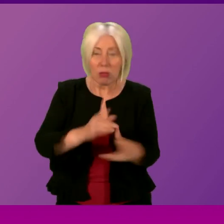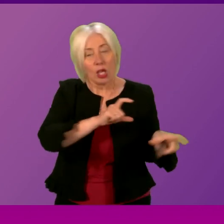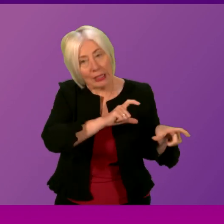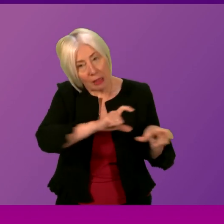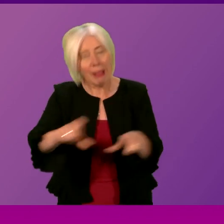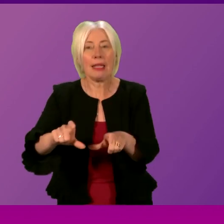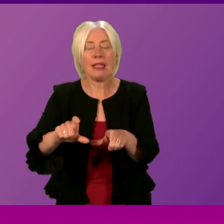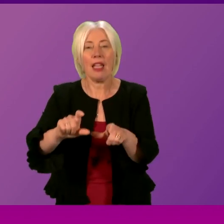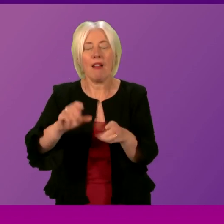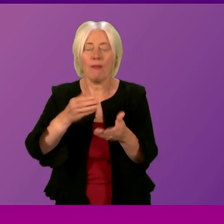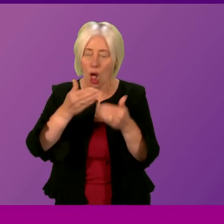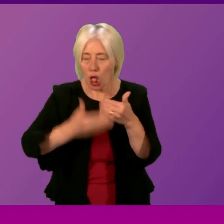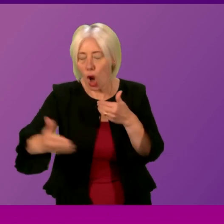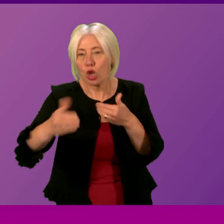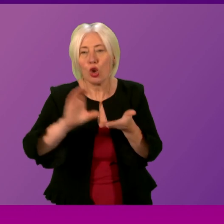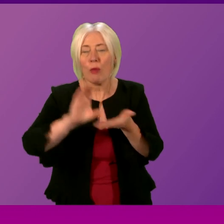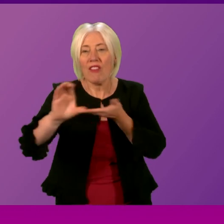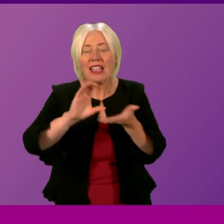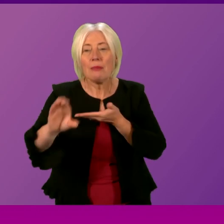long-term investments worth billions of pounds”.